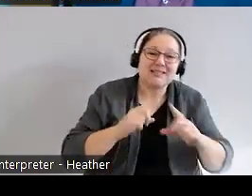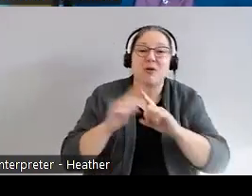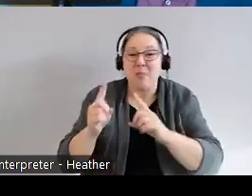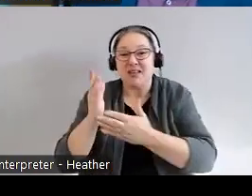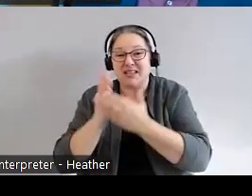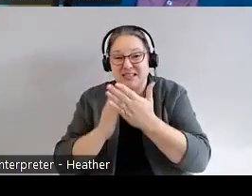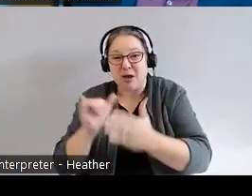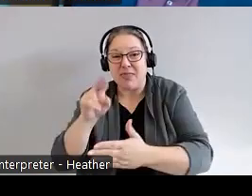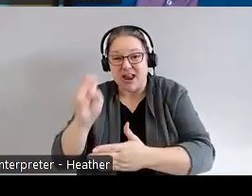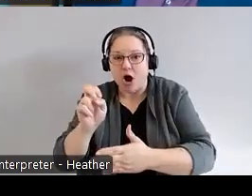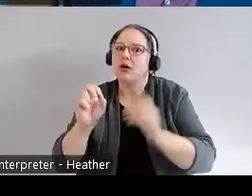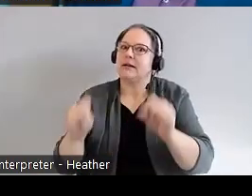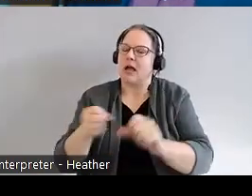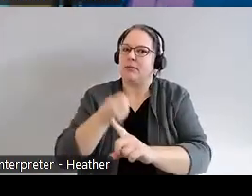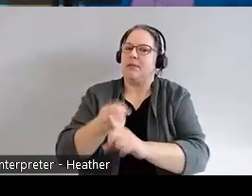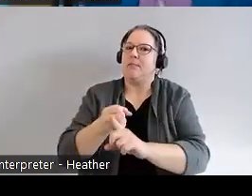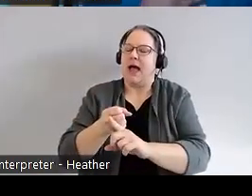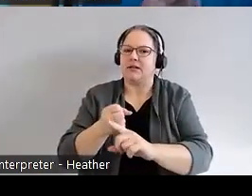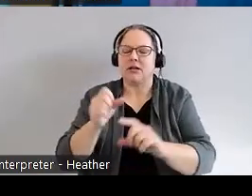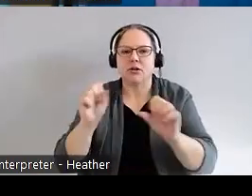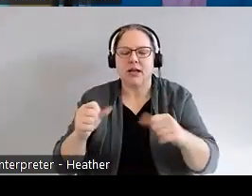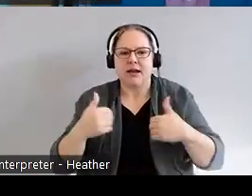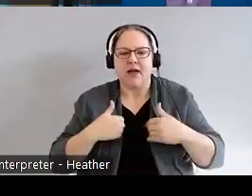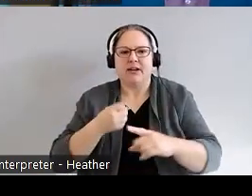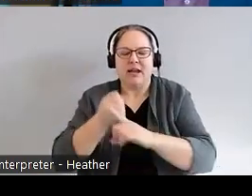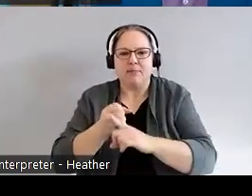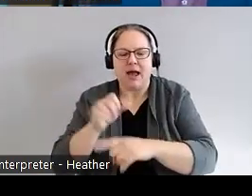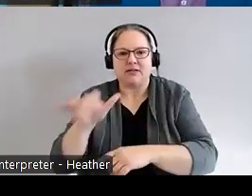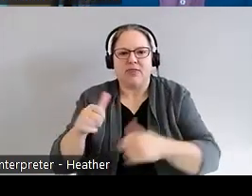and we're going to talk about a little bit about the impact of aggression. Uh, but many of uh, the